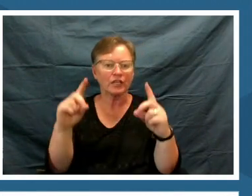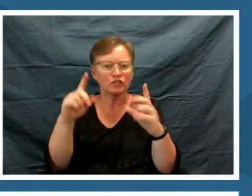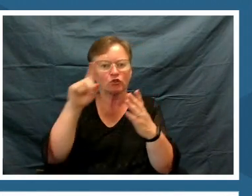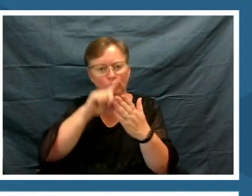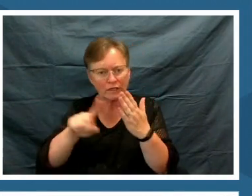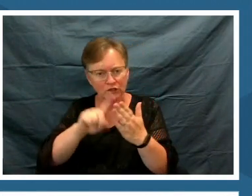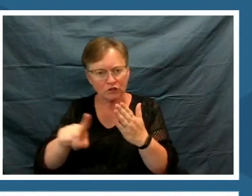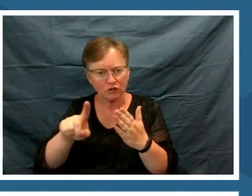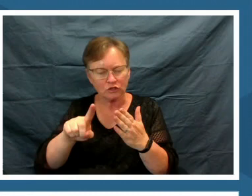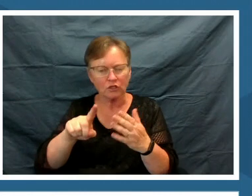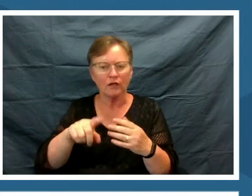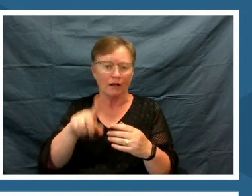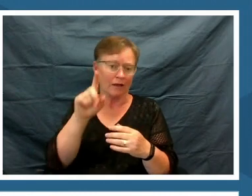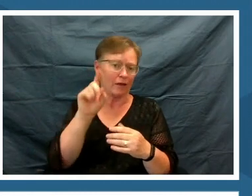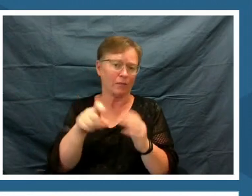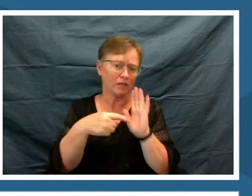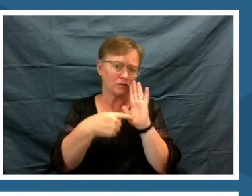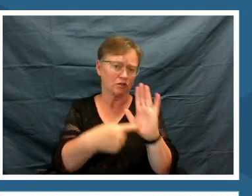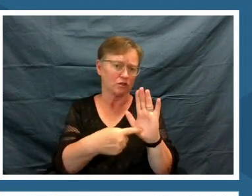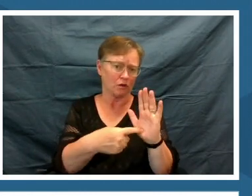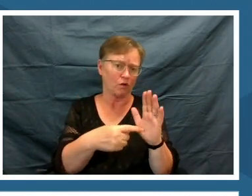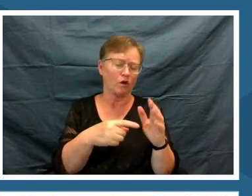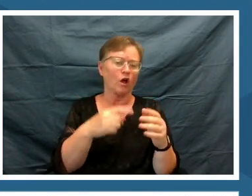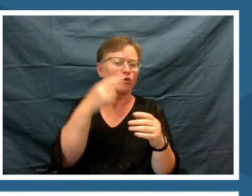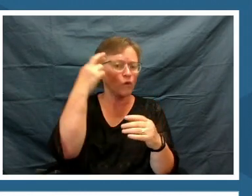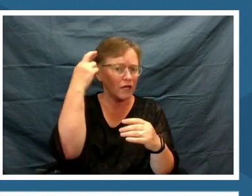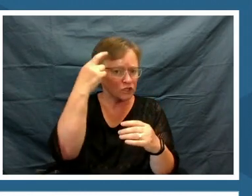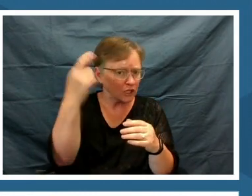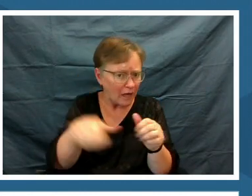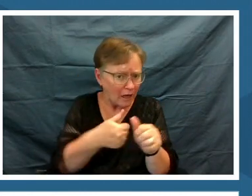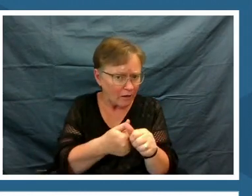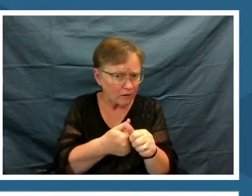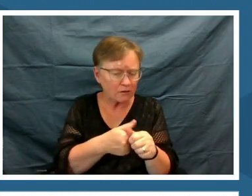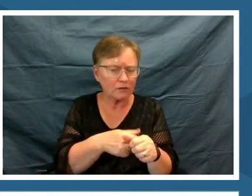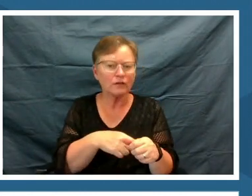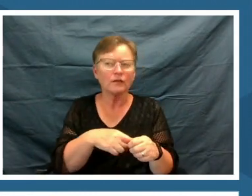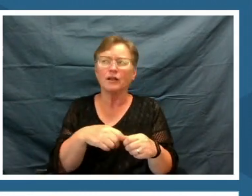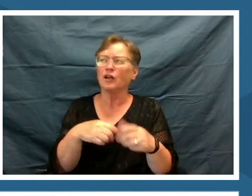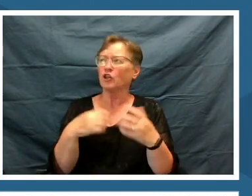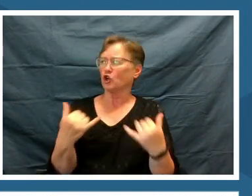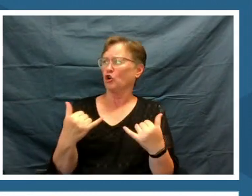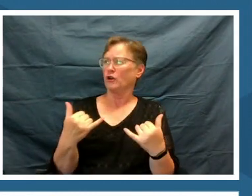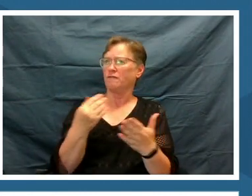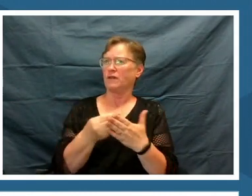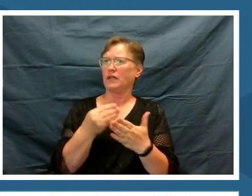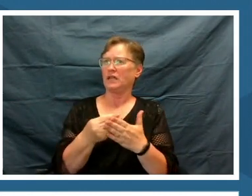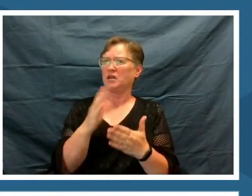rationale the current fund is about 160